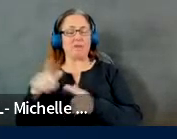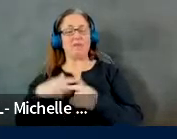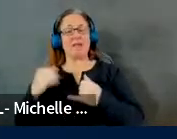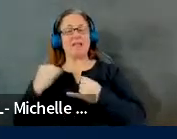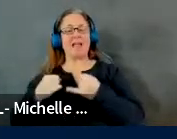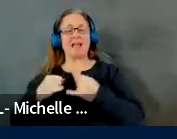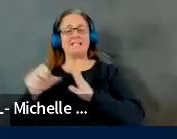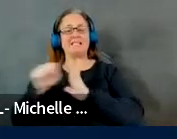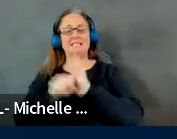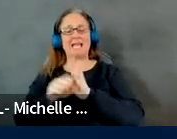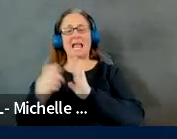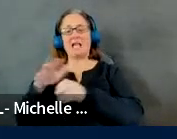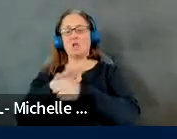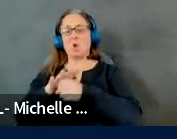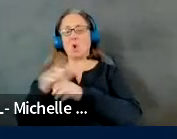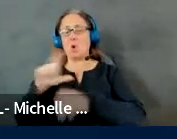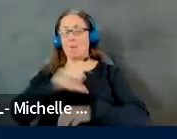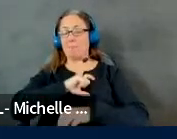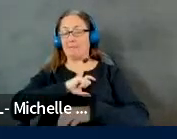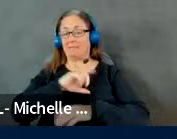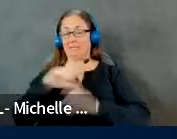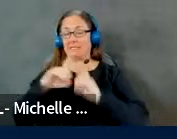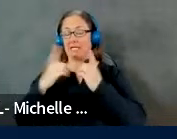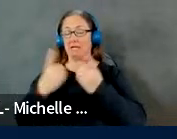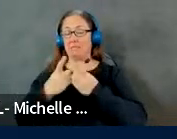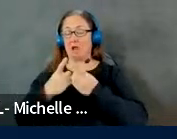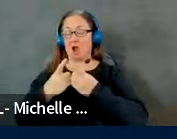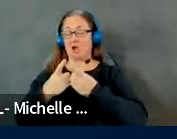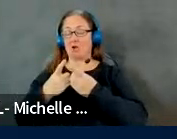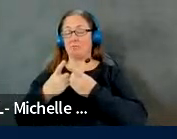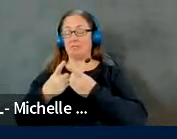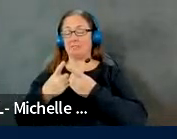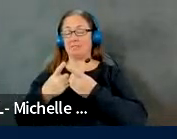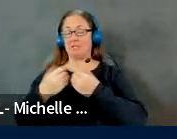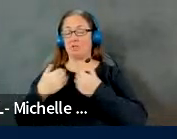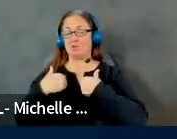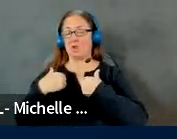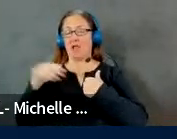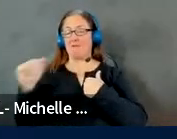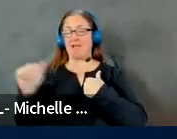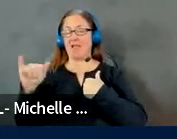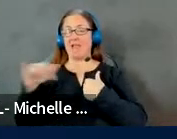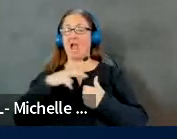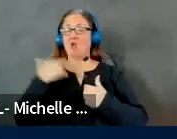are recommended to implements AI risk mitigation measures modeled after those